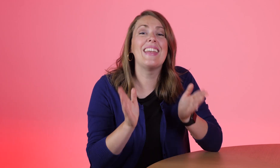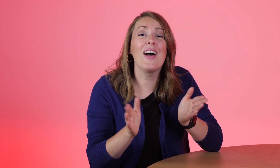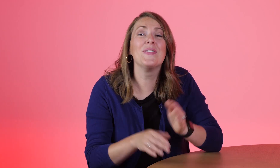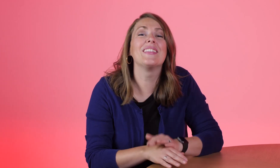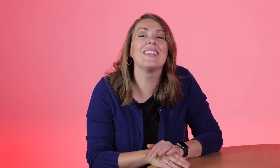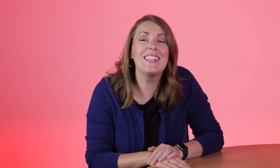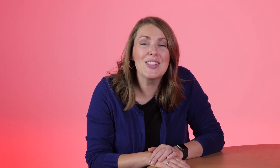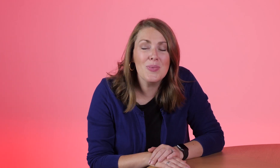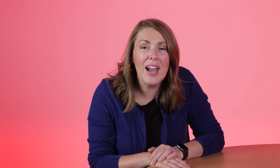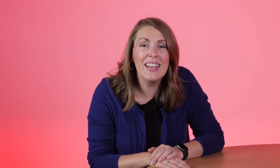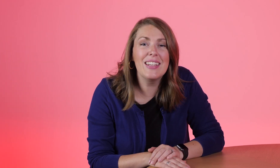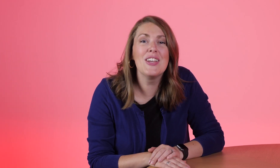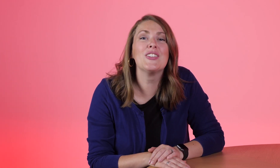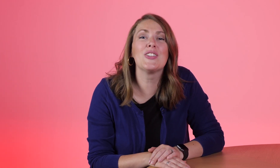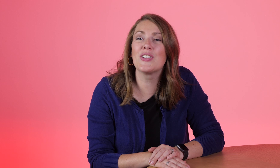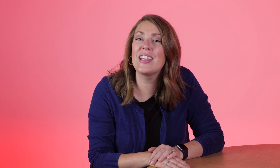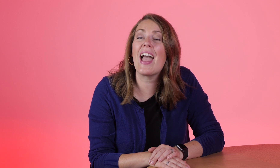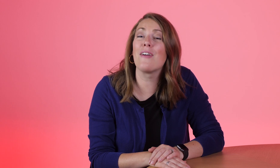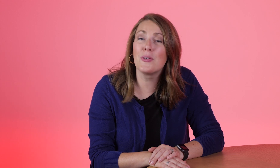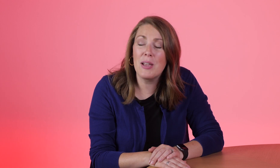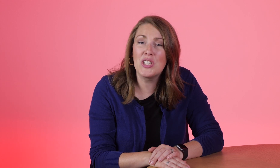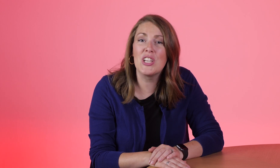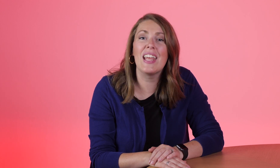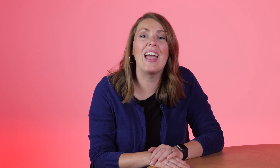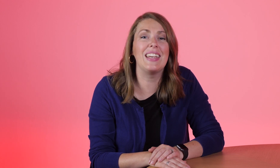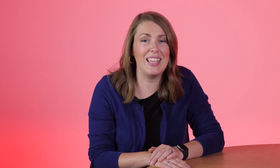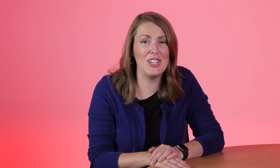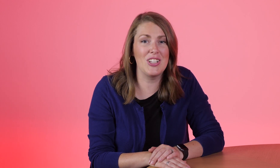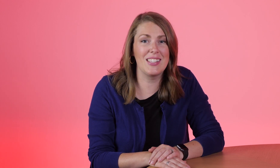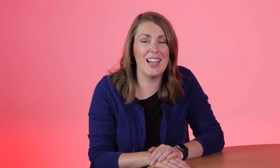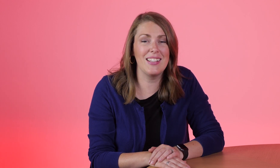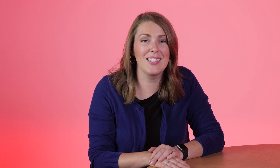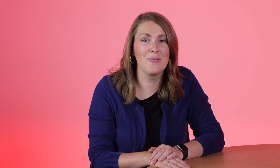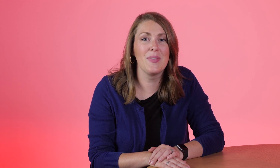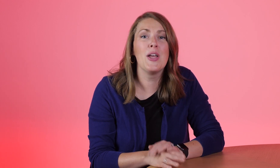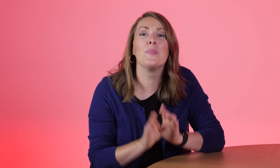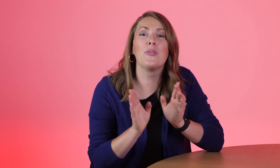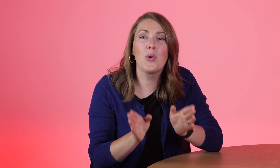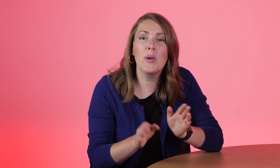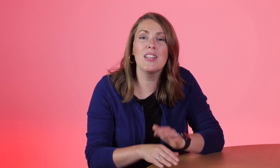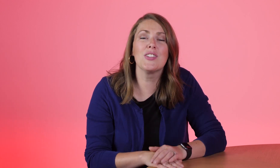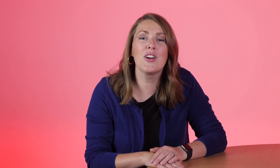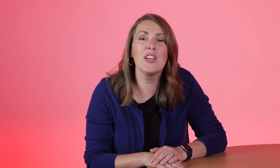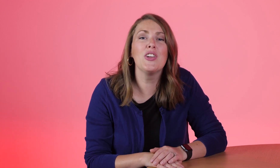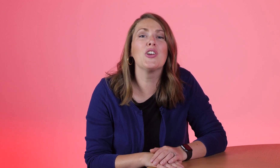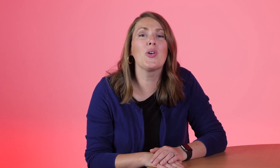now that leads us right in to learning affirmation and negation signs before we get started you're